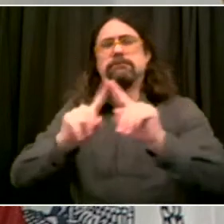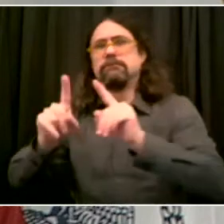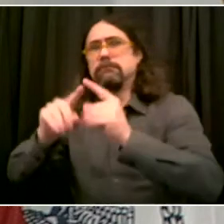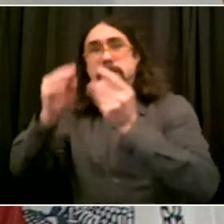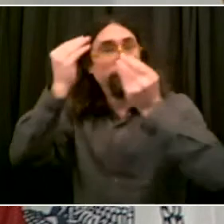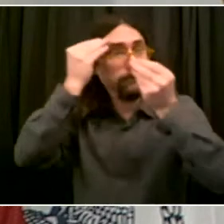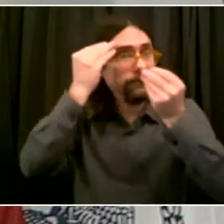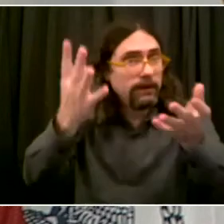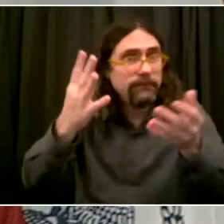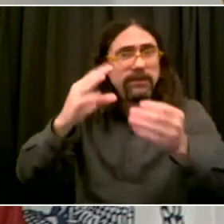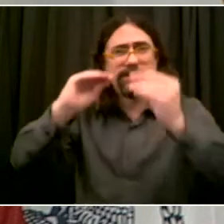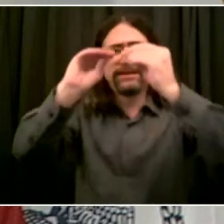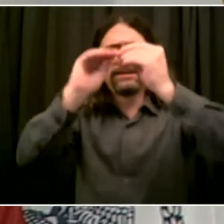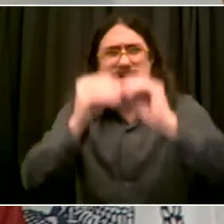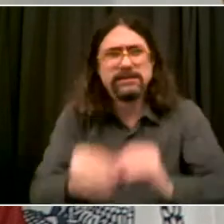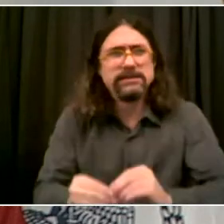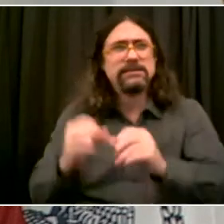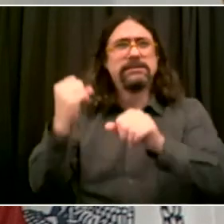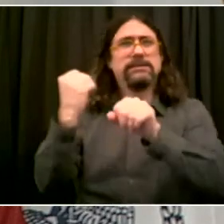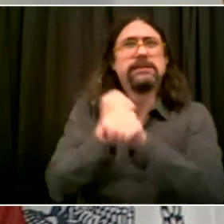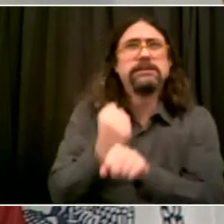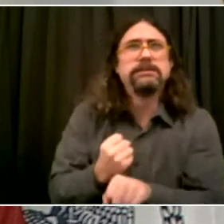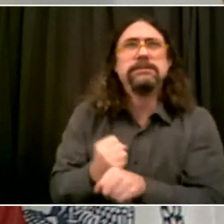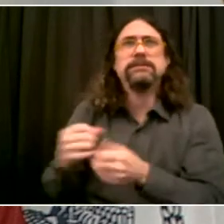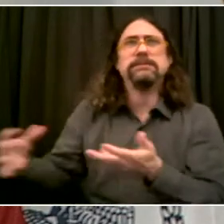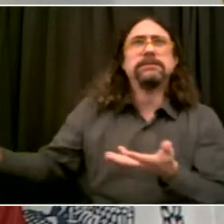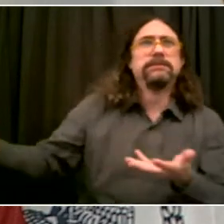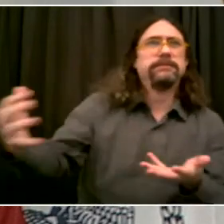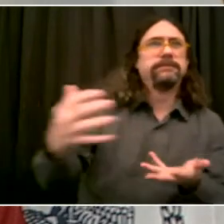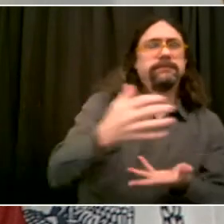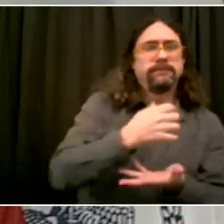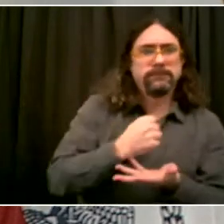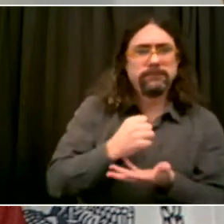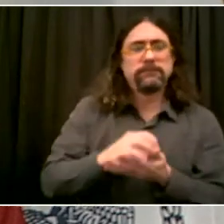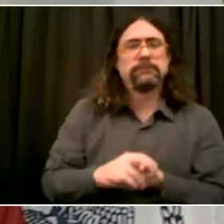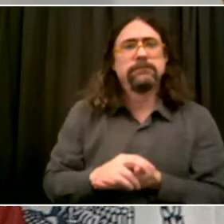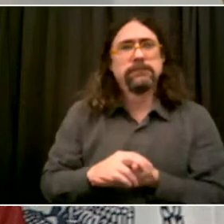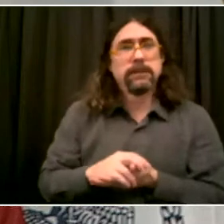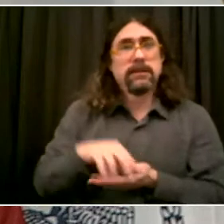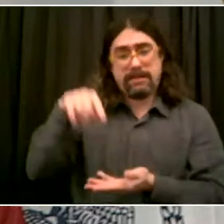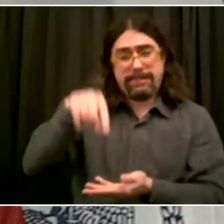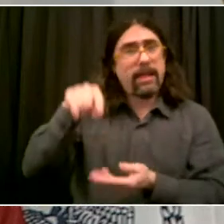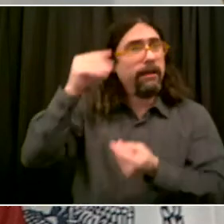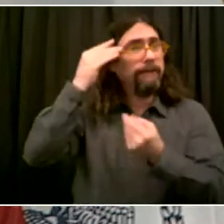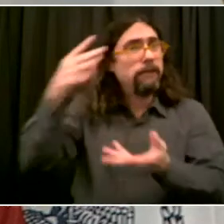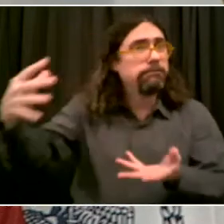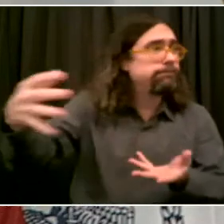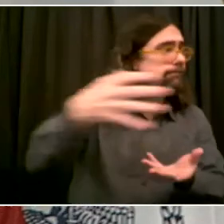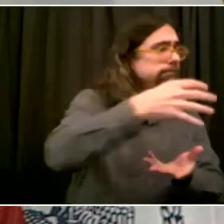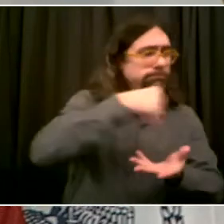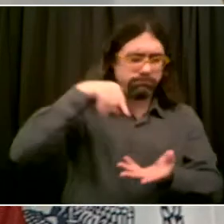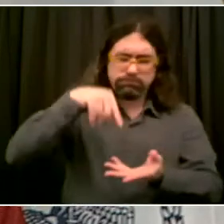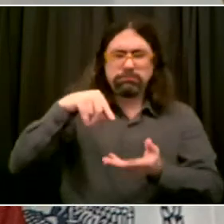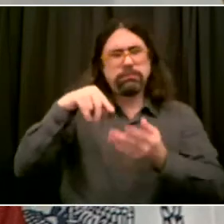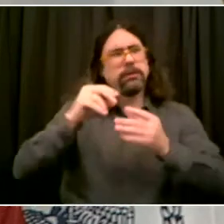DAYS.